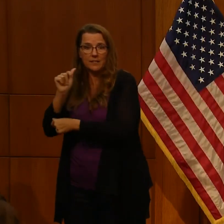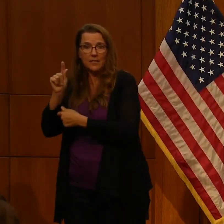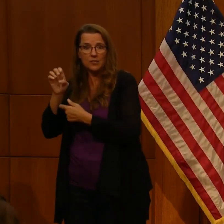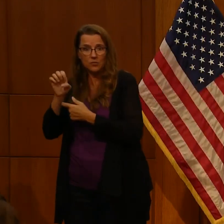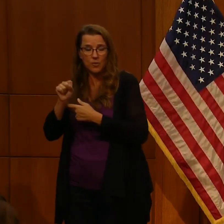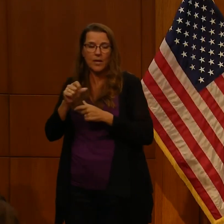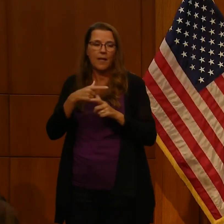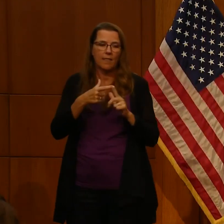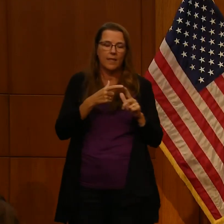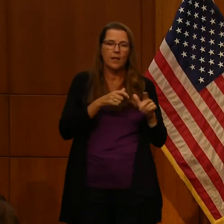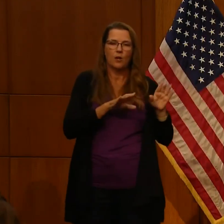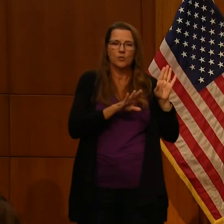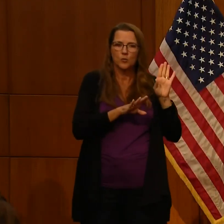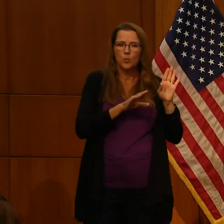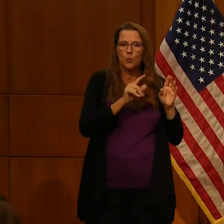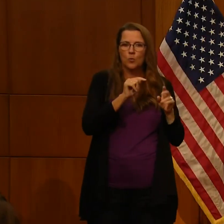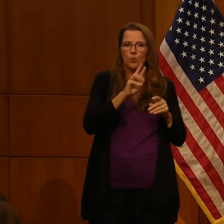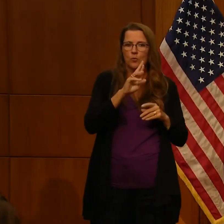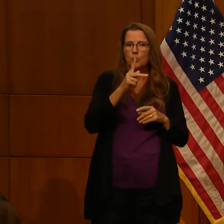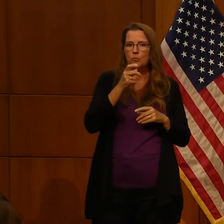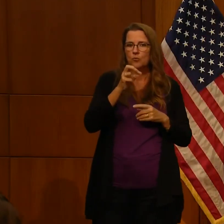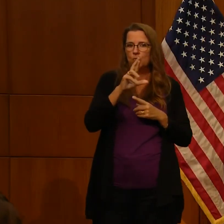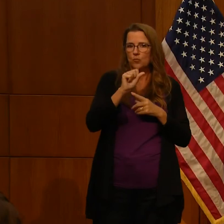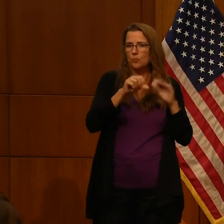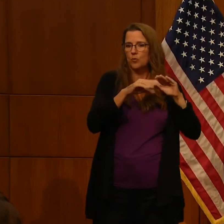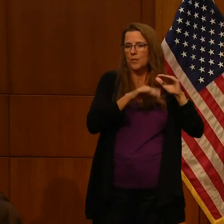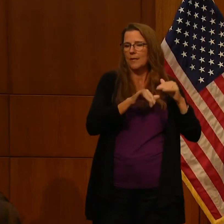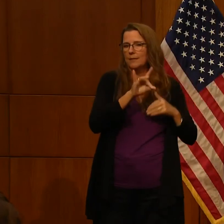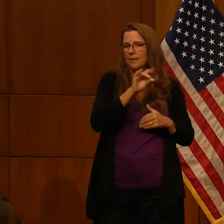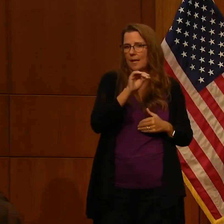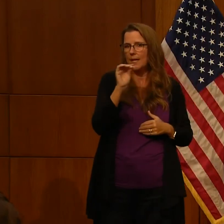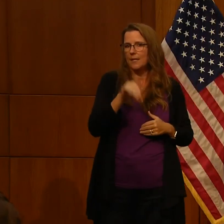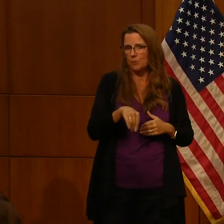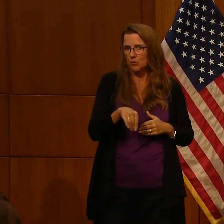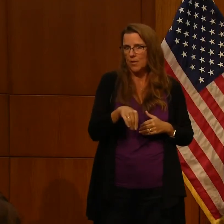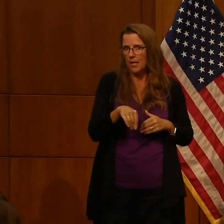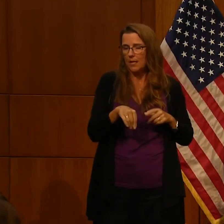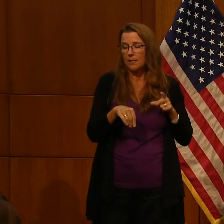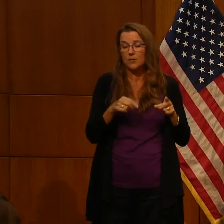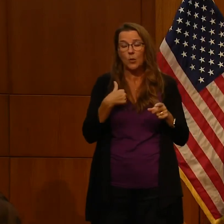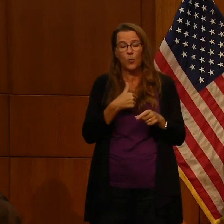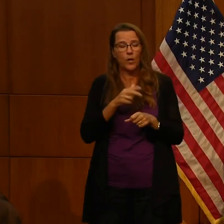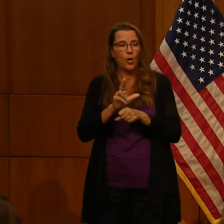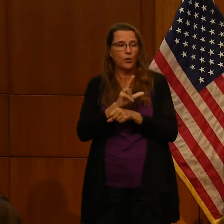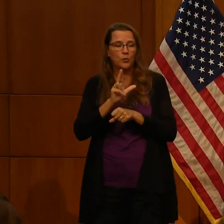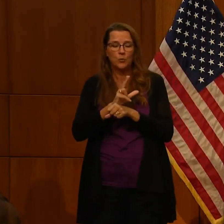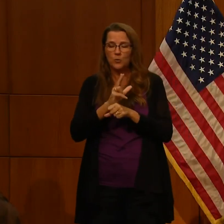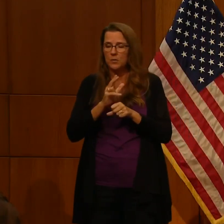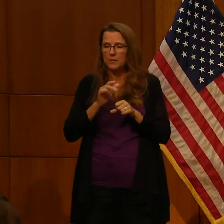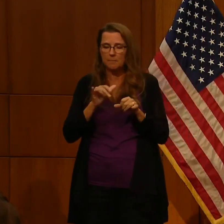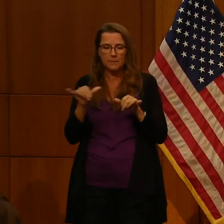ABOUT 80% VACCINATION RIGHT RIGHT NOW ARE VERY PROUD OF THAT. AND THEN WE HAVE THE SWORN TROOPERS, WHICH IS LESS